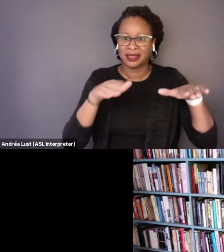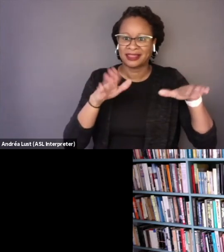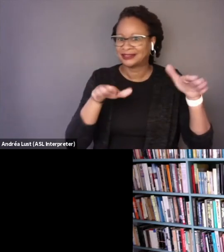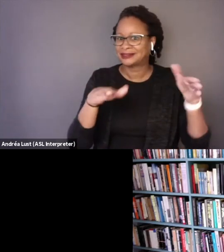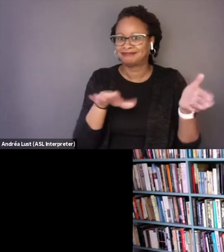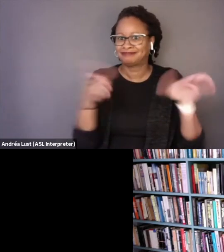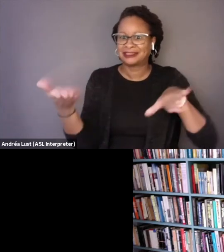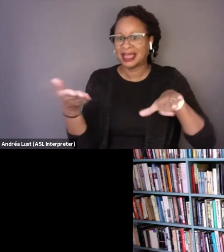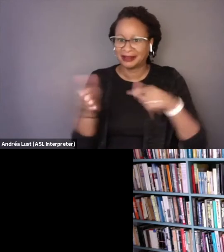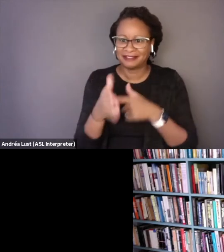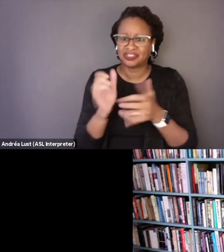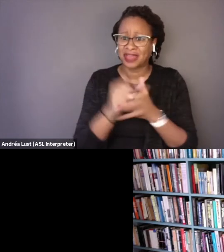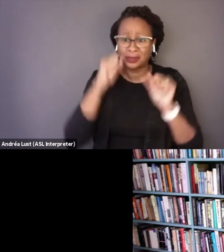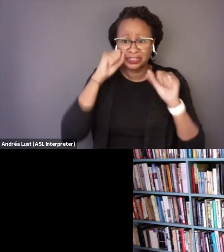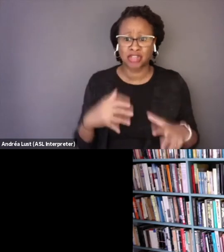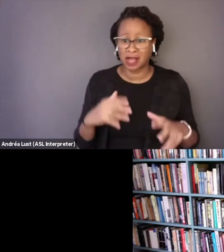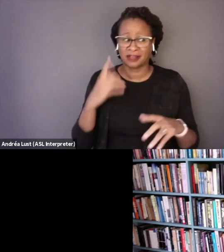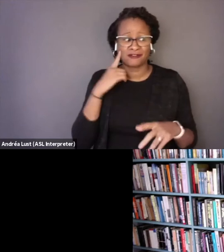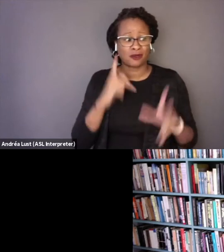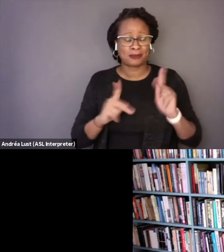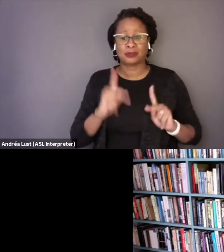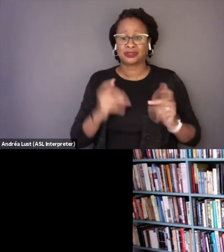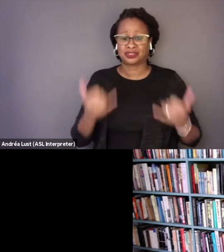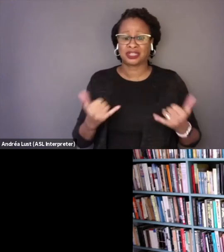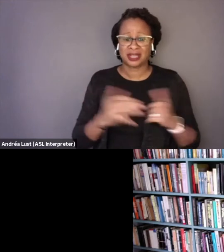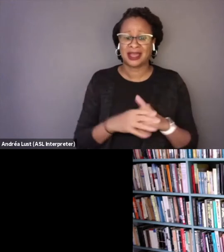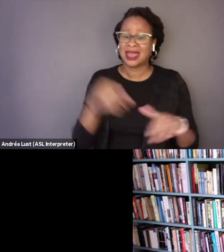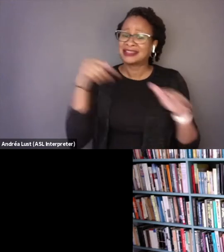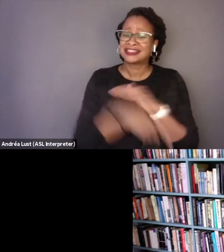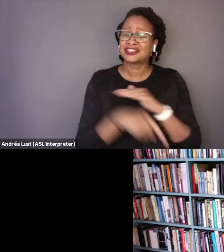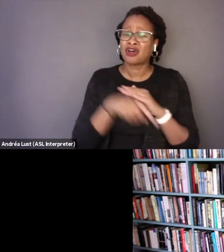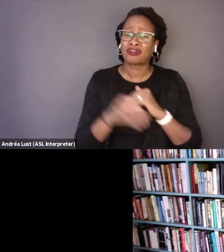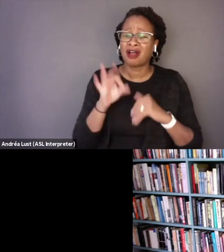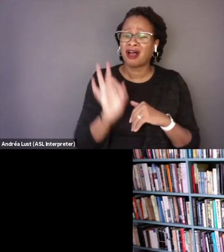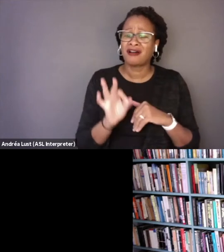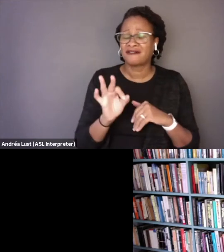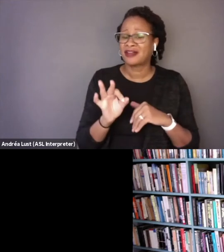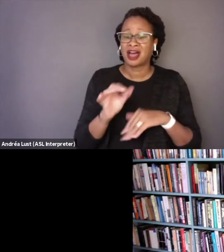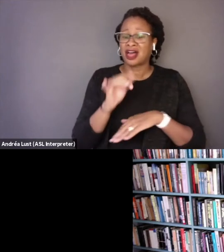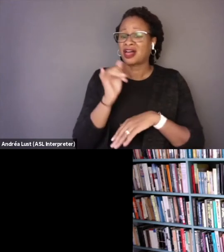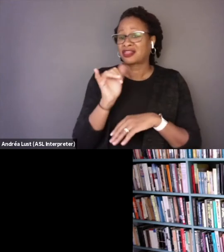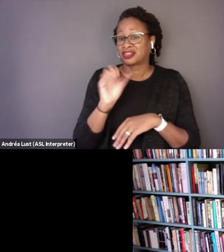is shocking in today's eyes. Of course, the slaughter of the sharks on board in "The Silent World" was a better known example